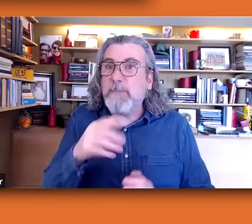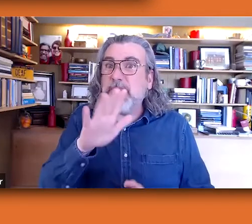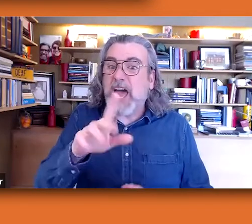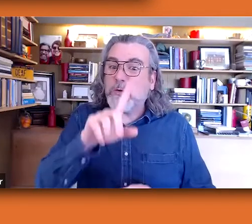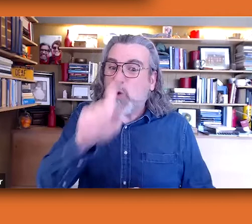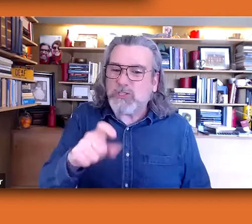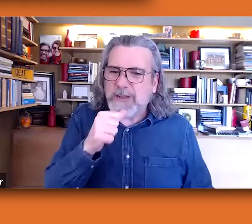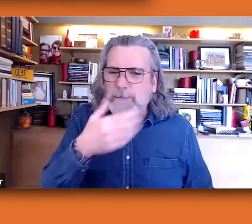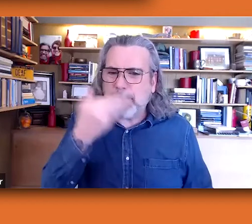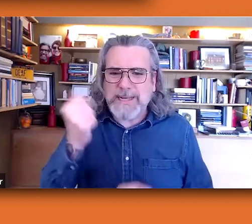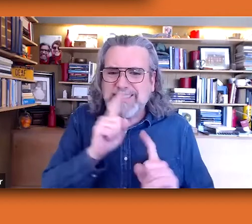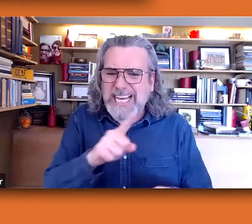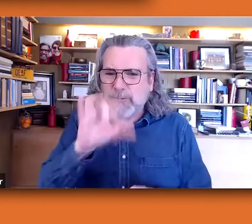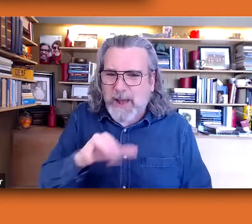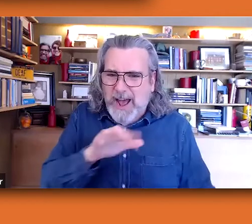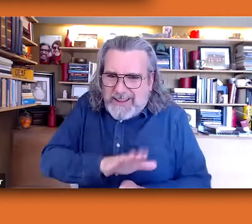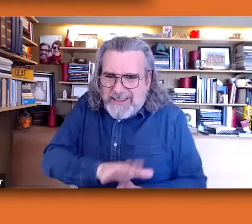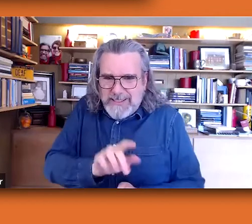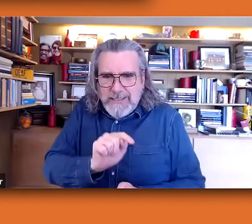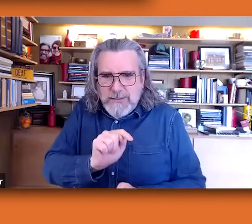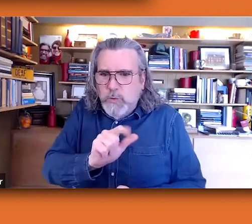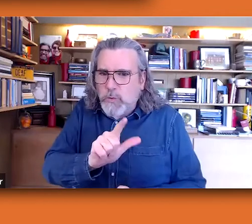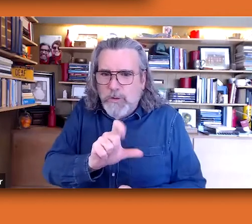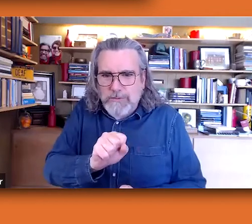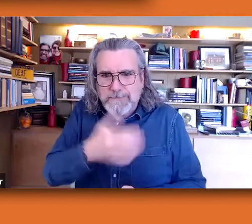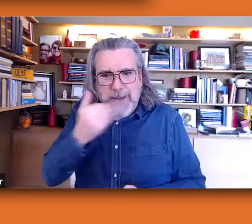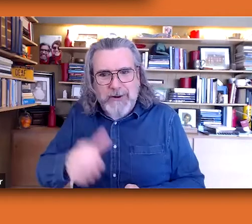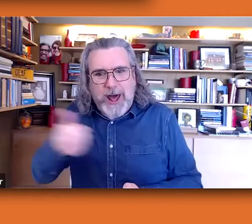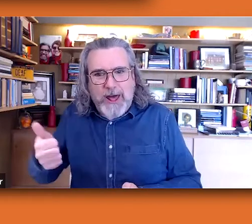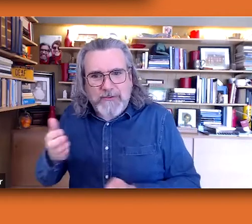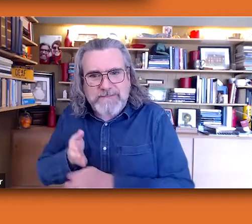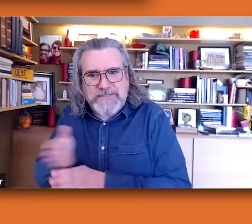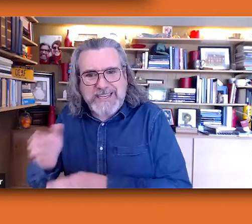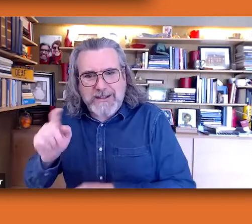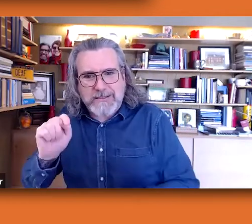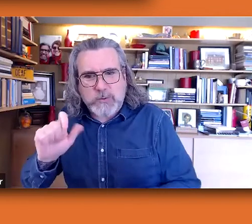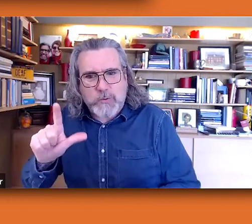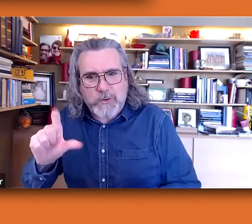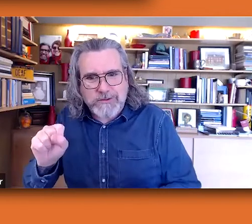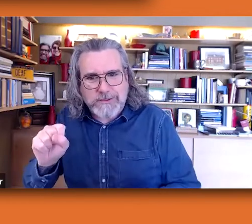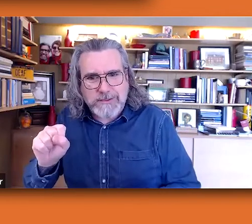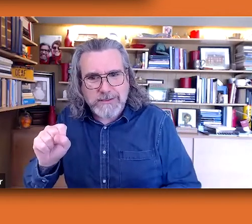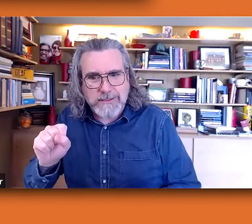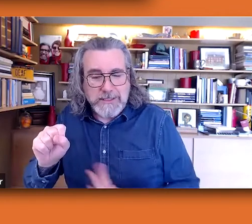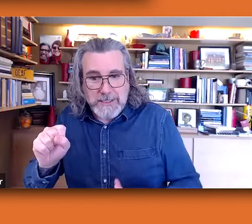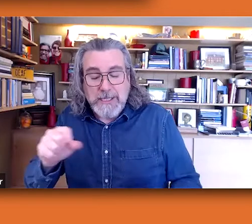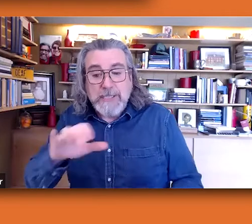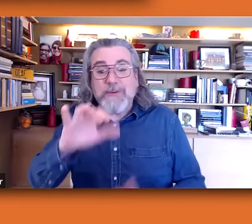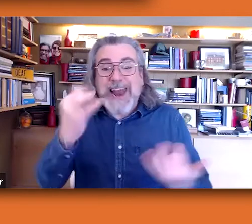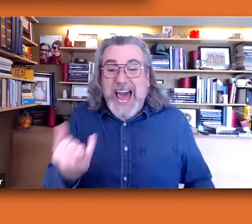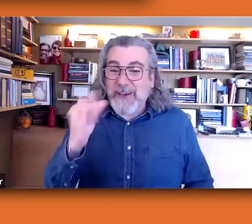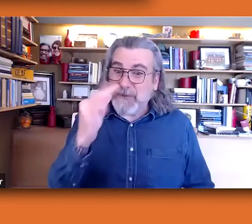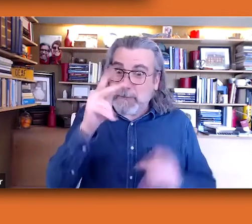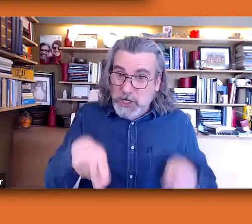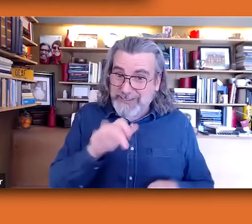And sometimes that specific research question isn't best answered in this specific methodology